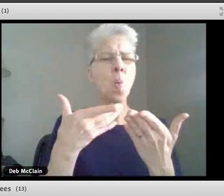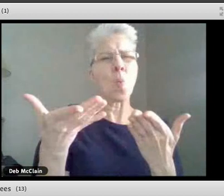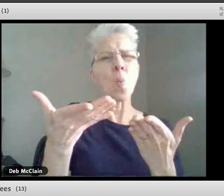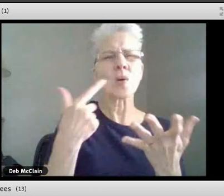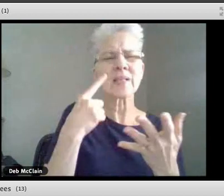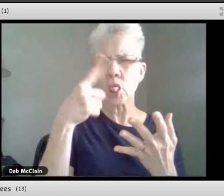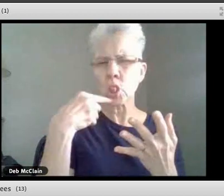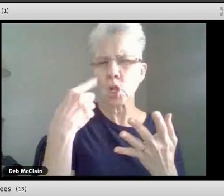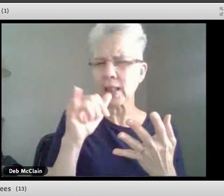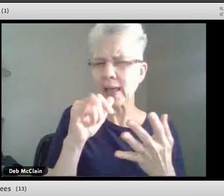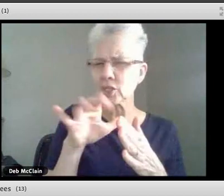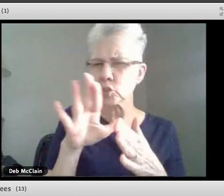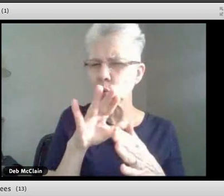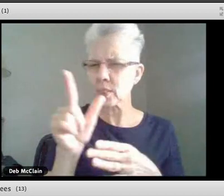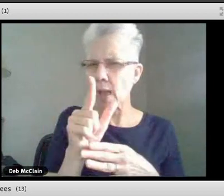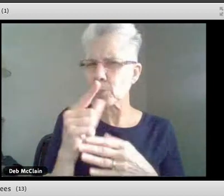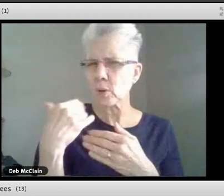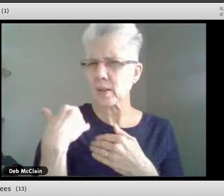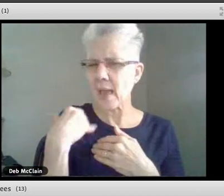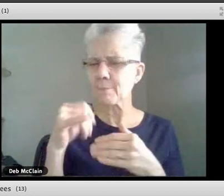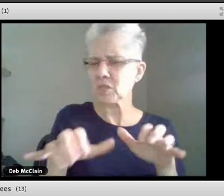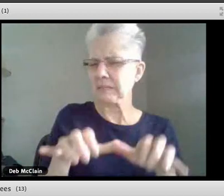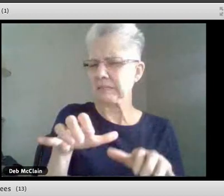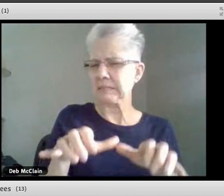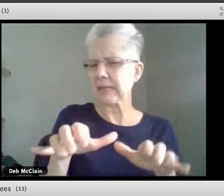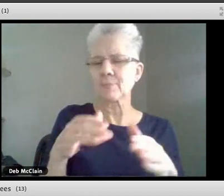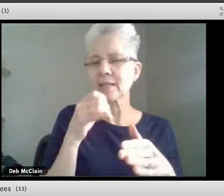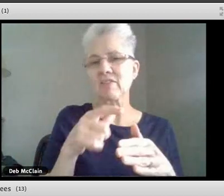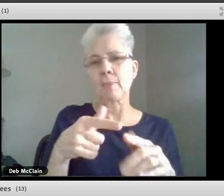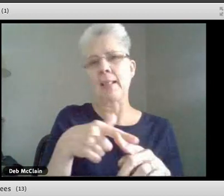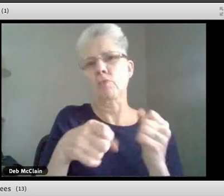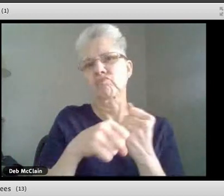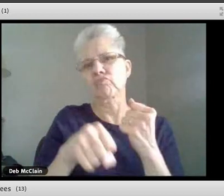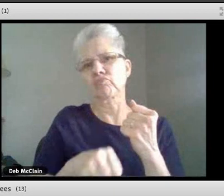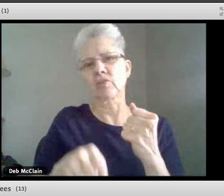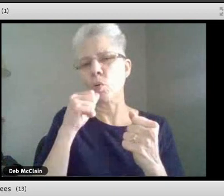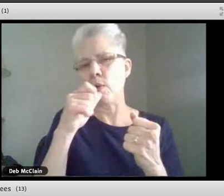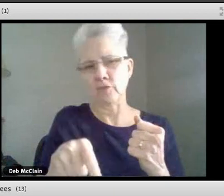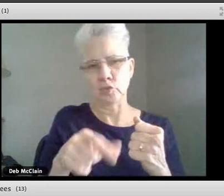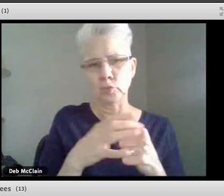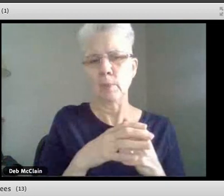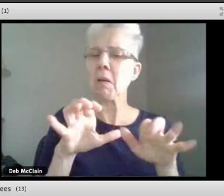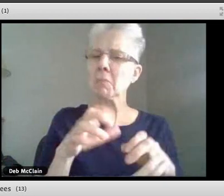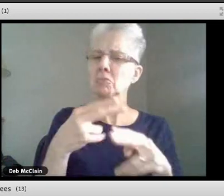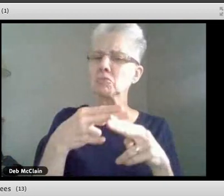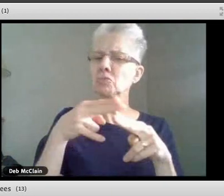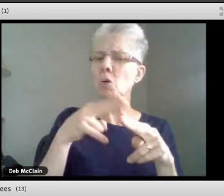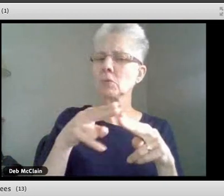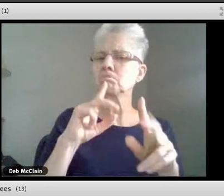And just...It doesn't have to be a long, long sentence, but just kind of... What does it look like at your library?